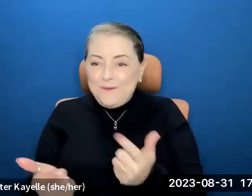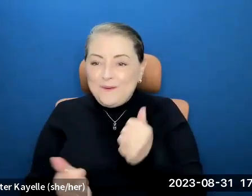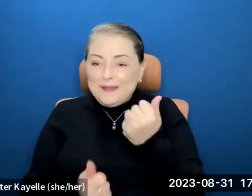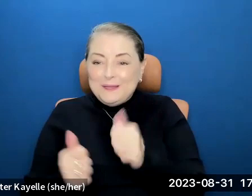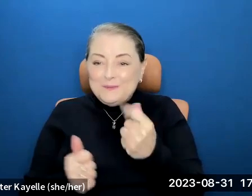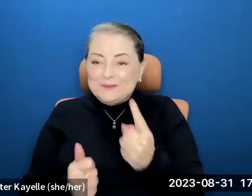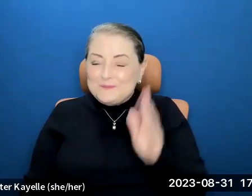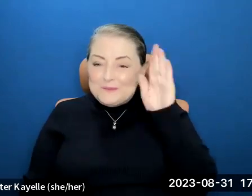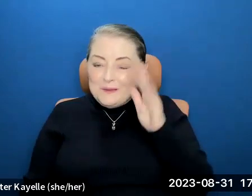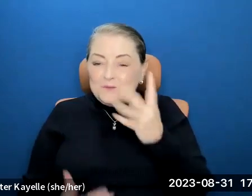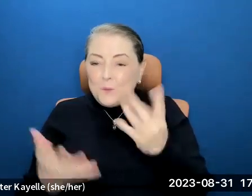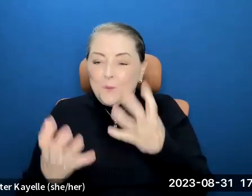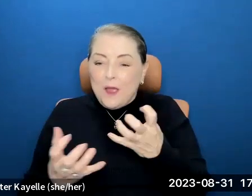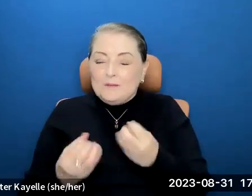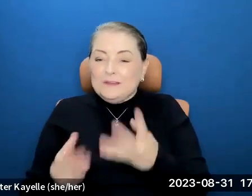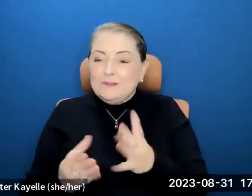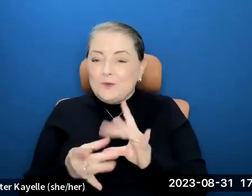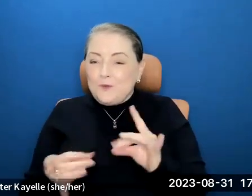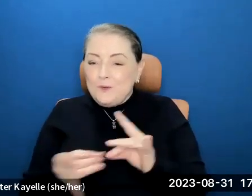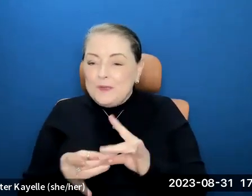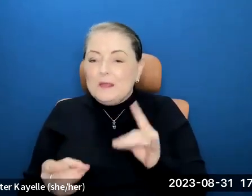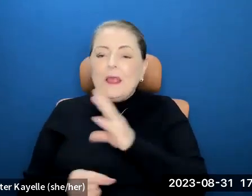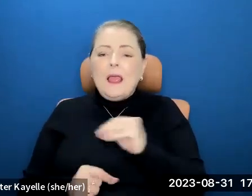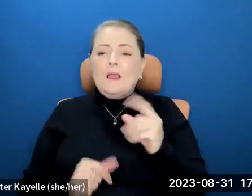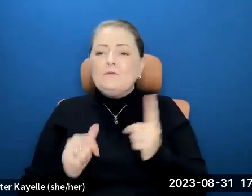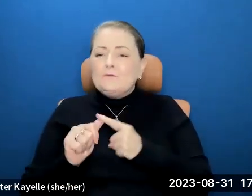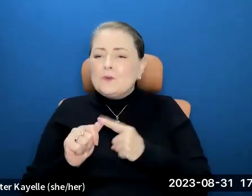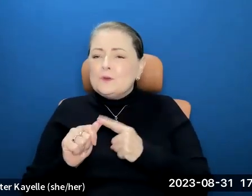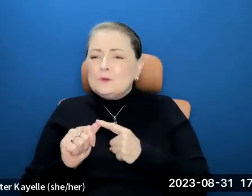your hand if you'd like to provide comment and first up we have Renee